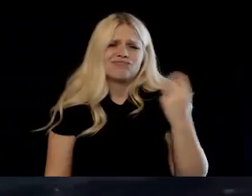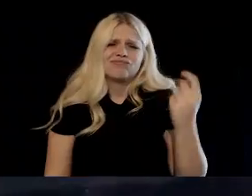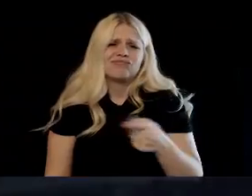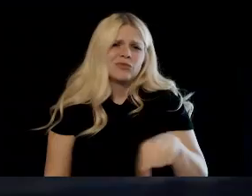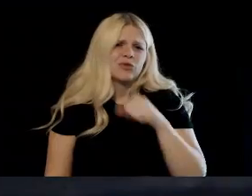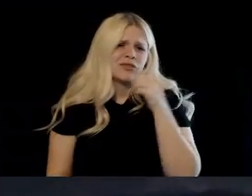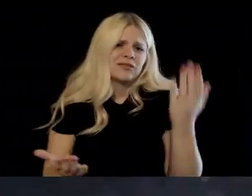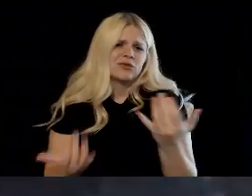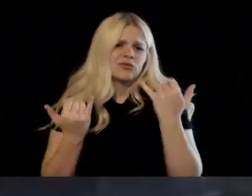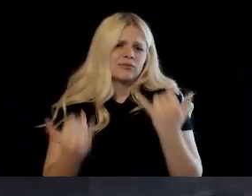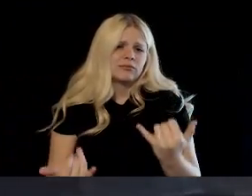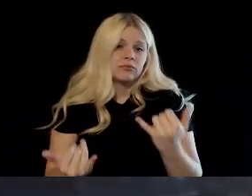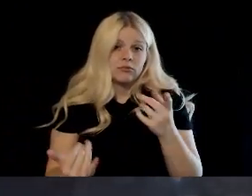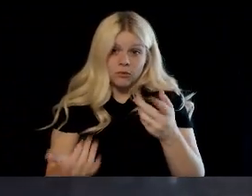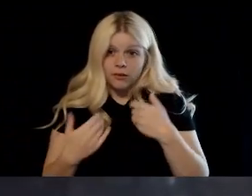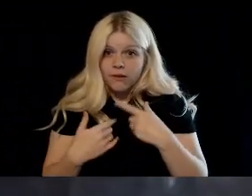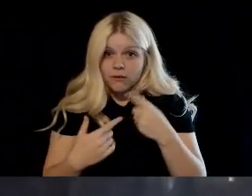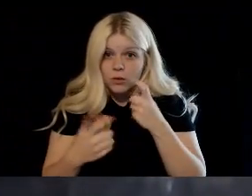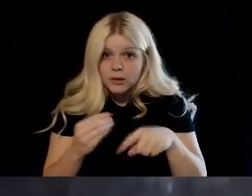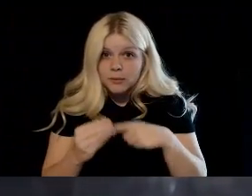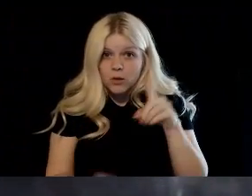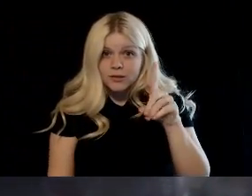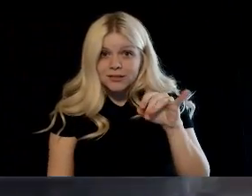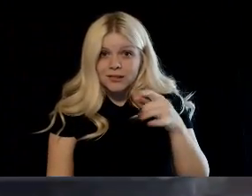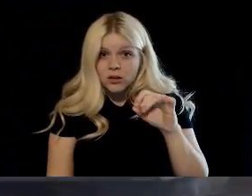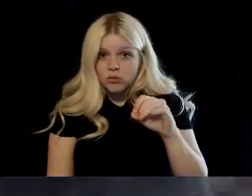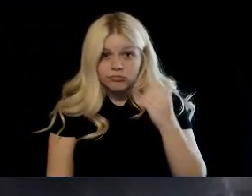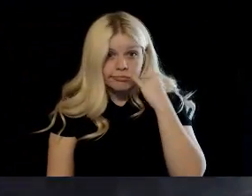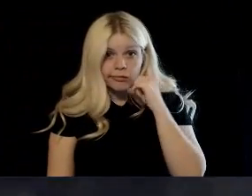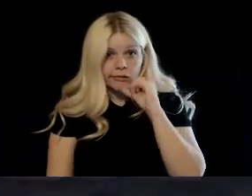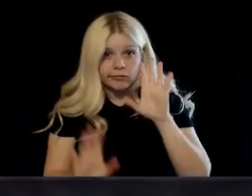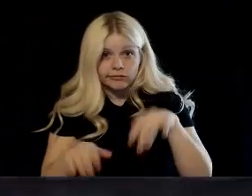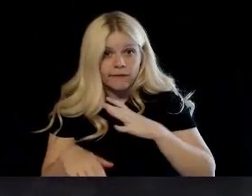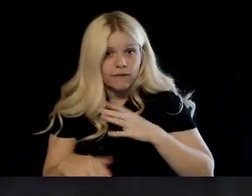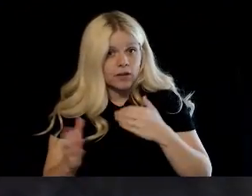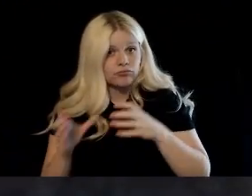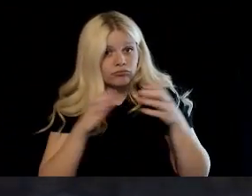We can do that now. Otherwise, we're gonna go watch Mira, our harbor seal.